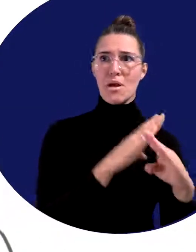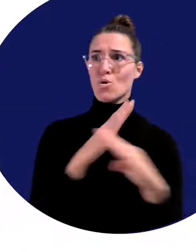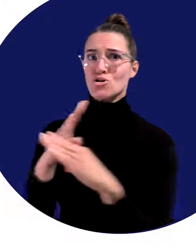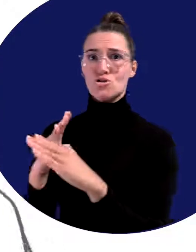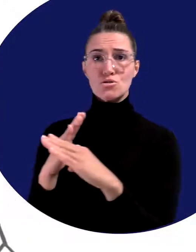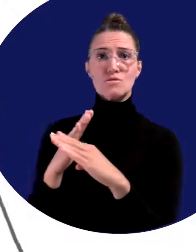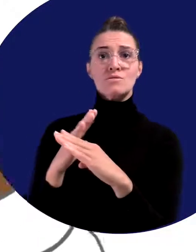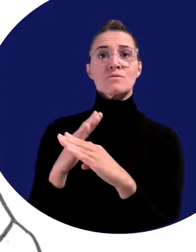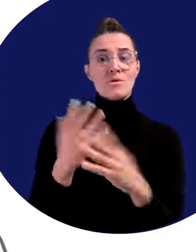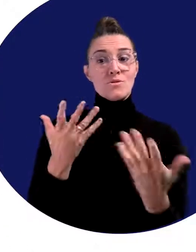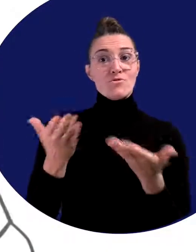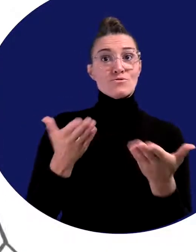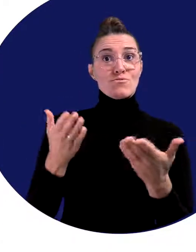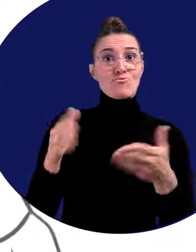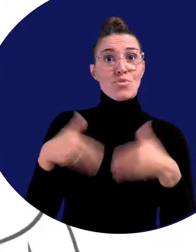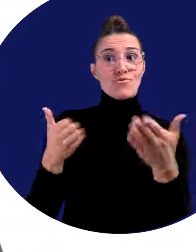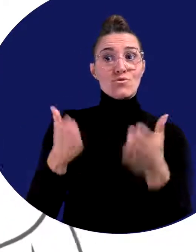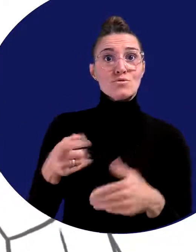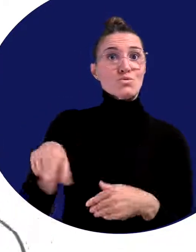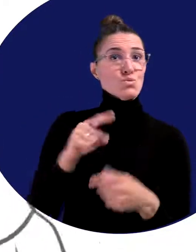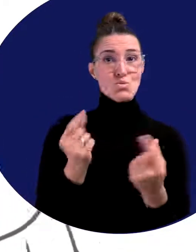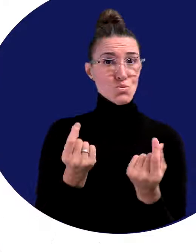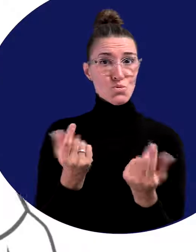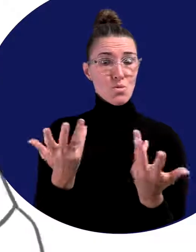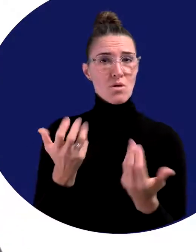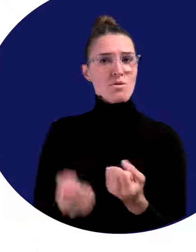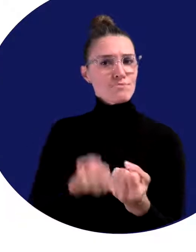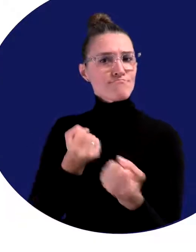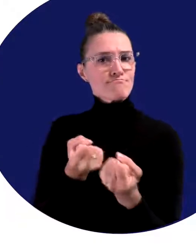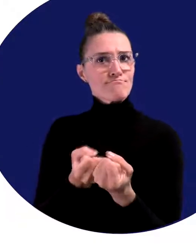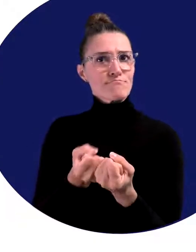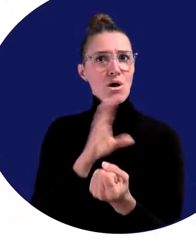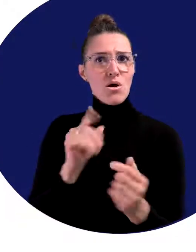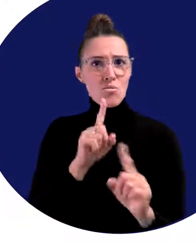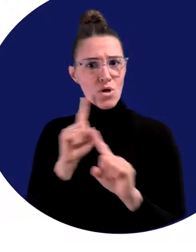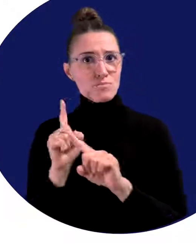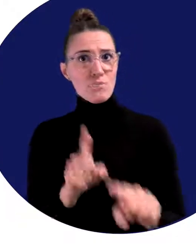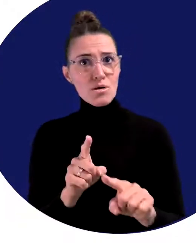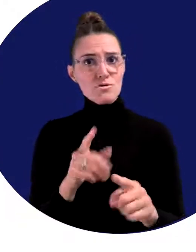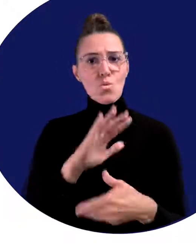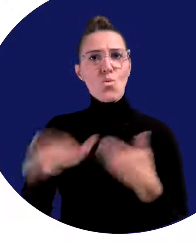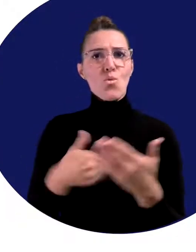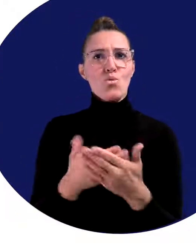dealing with the added pressure of barriers. Service providers need to support and respond